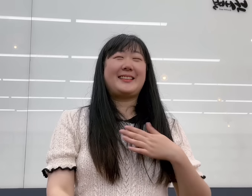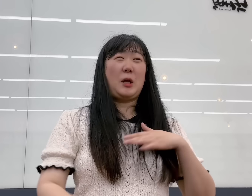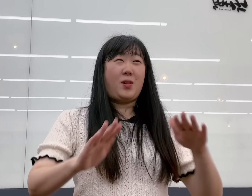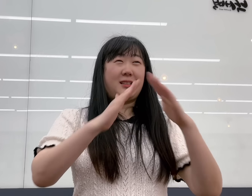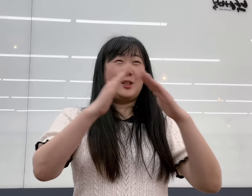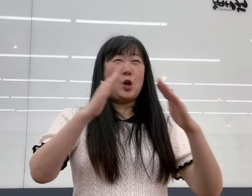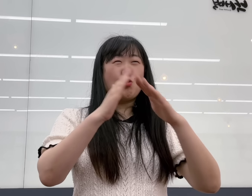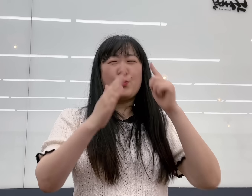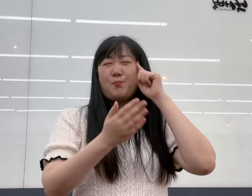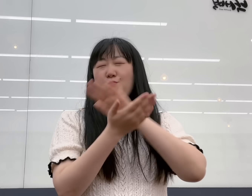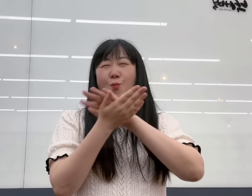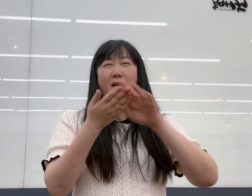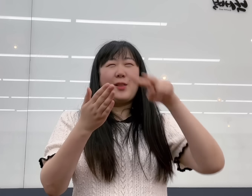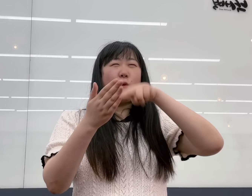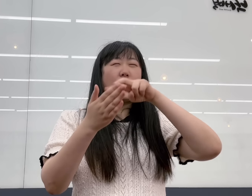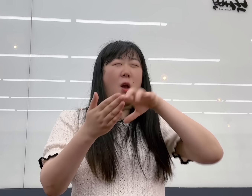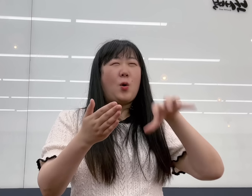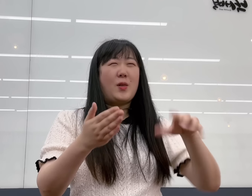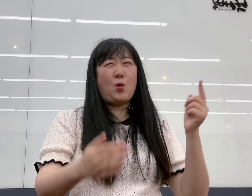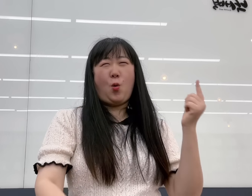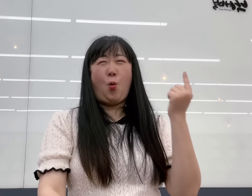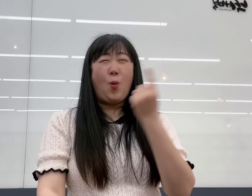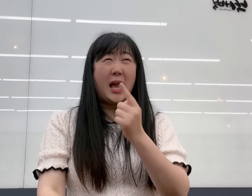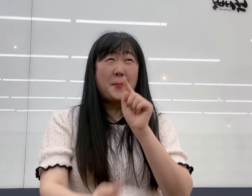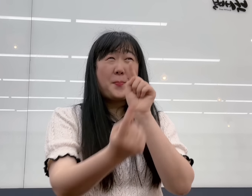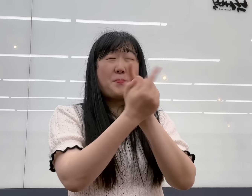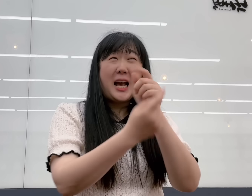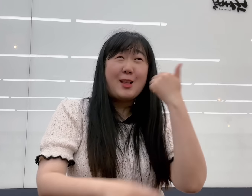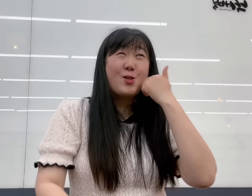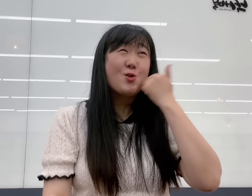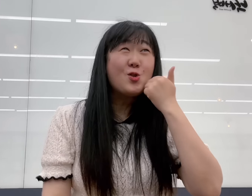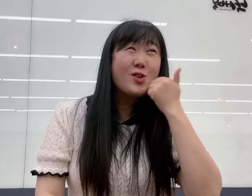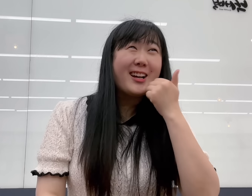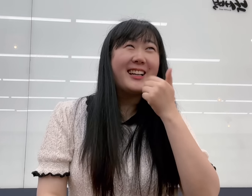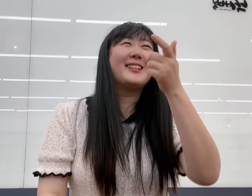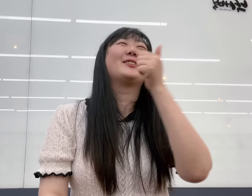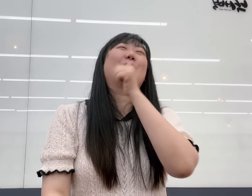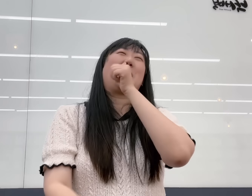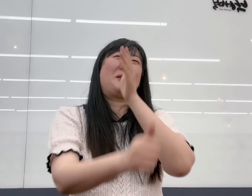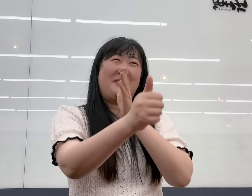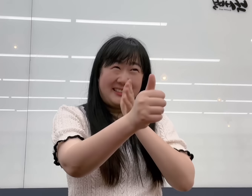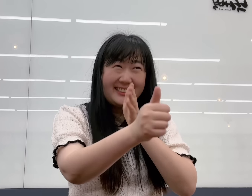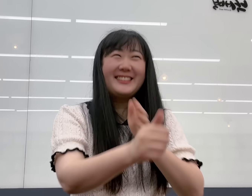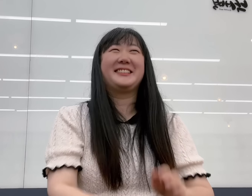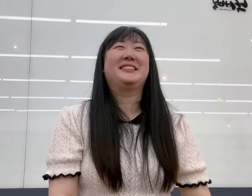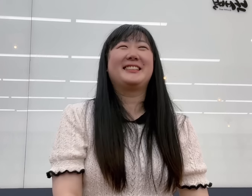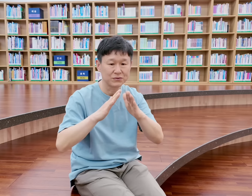Today I came to Jeonju Peace Library. Who will I meet here? Please introduce yourself.